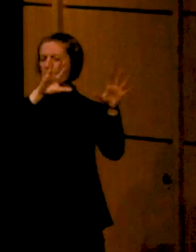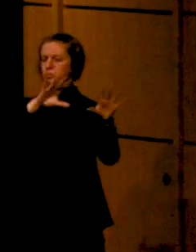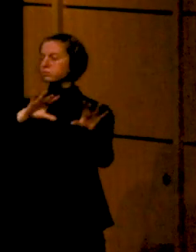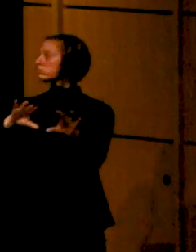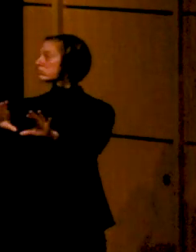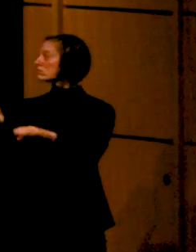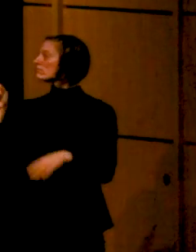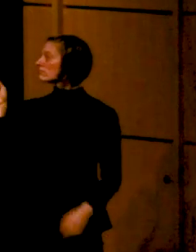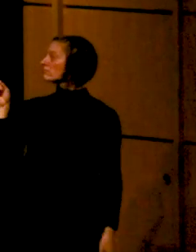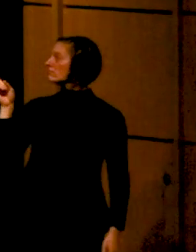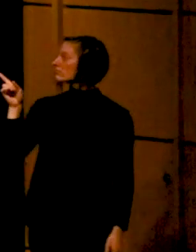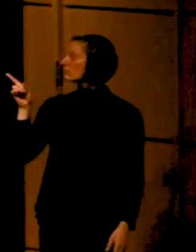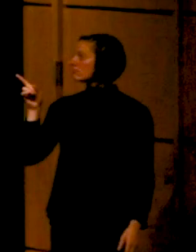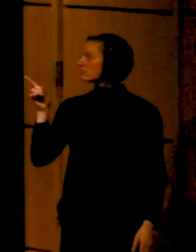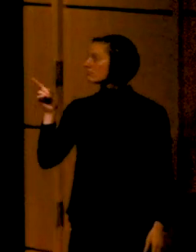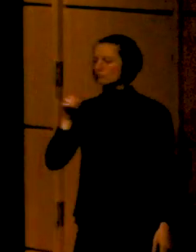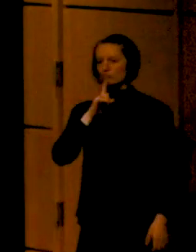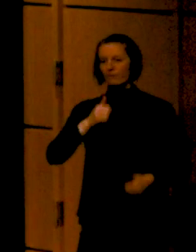life.